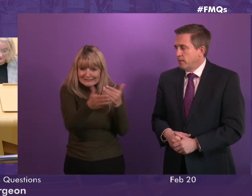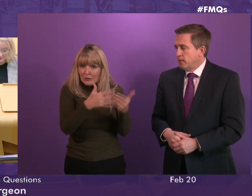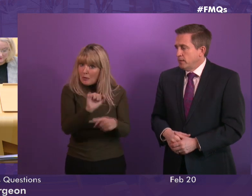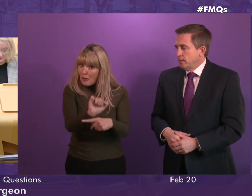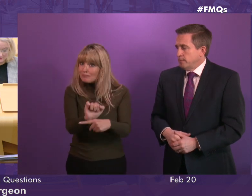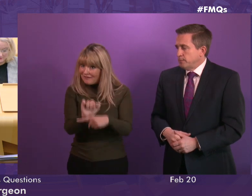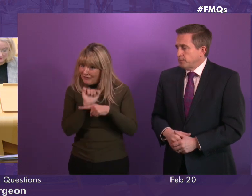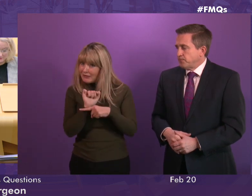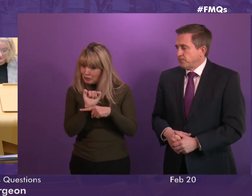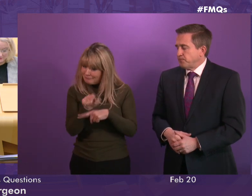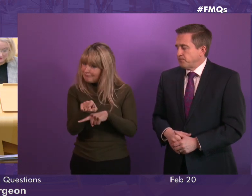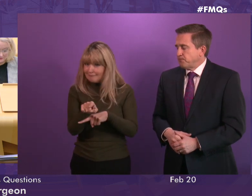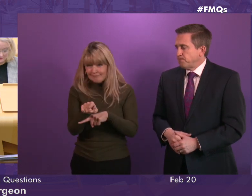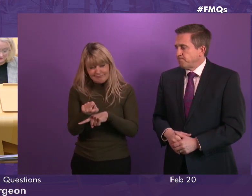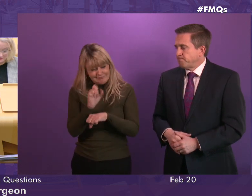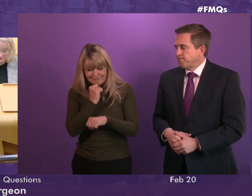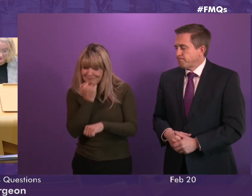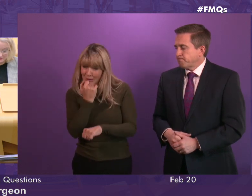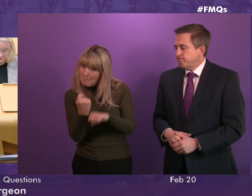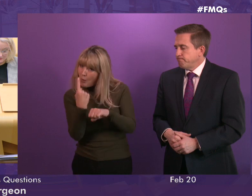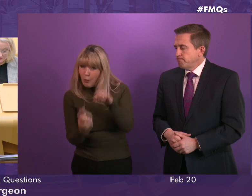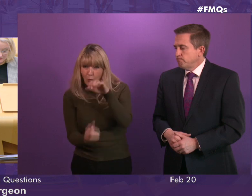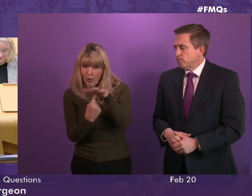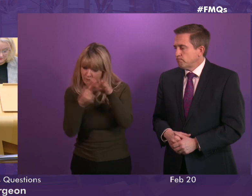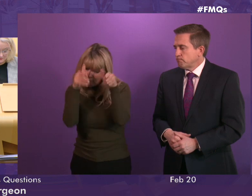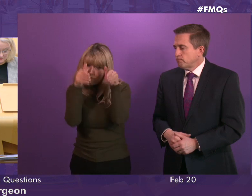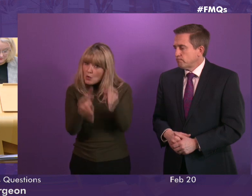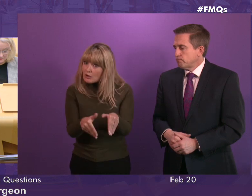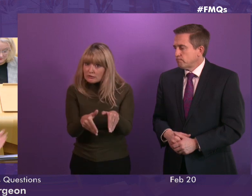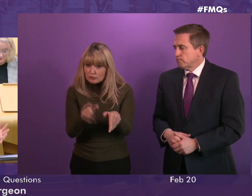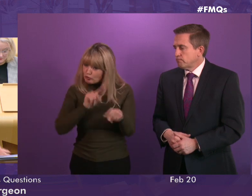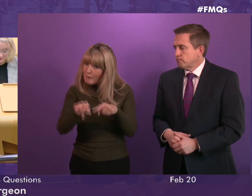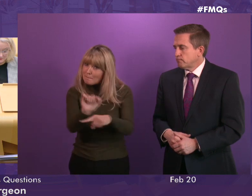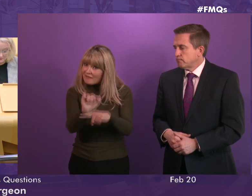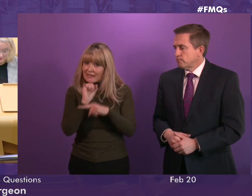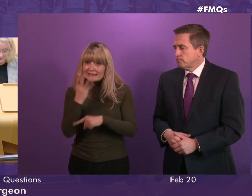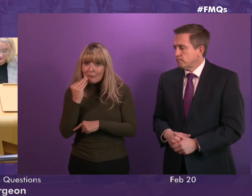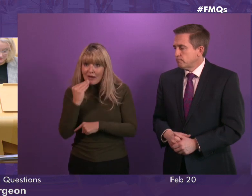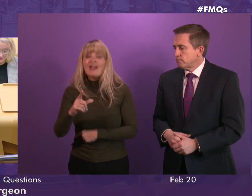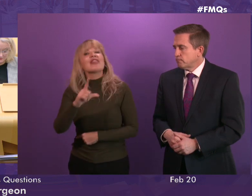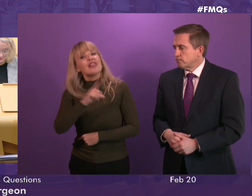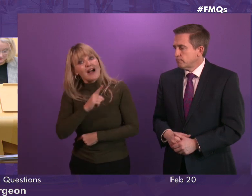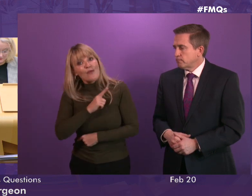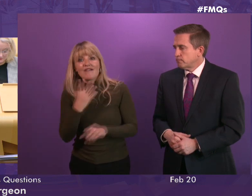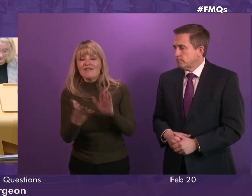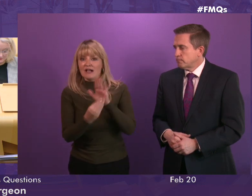Prevention remains the most important focus, in many respects. That is why we will, during